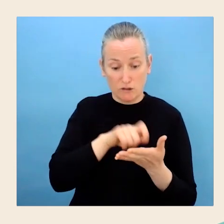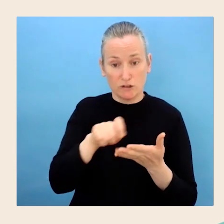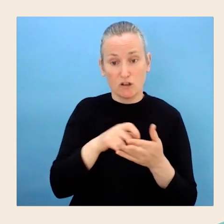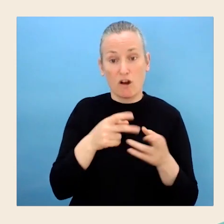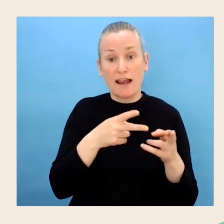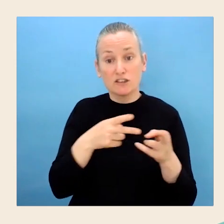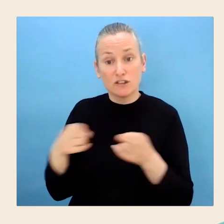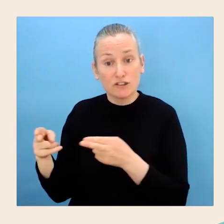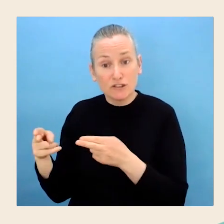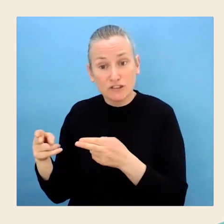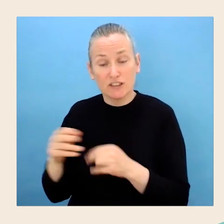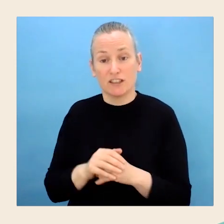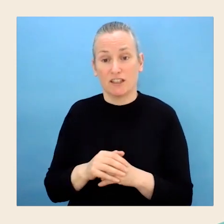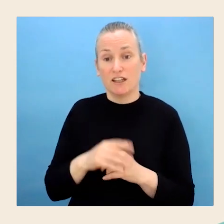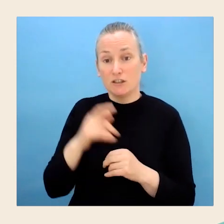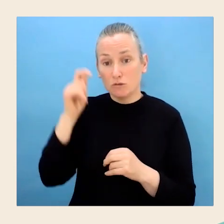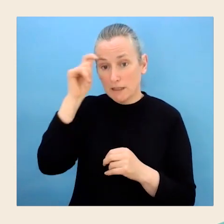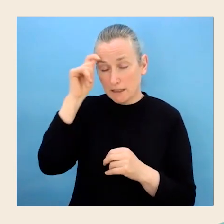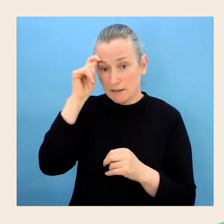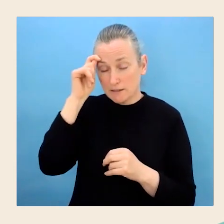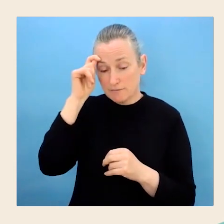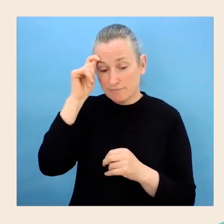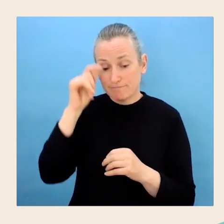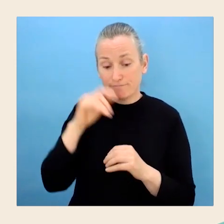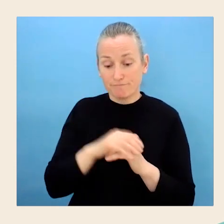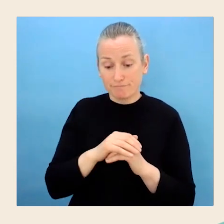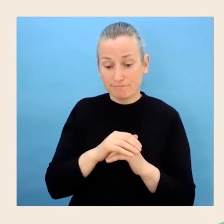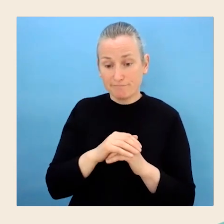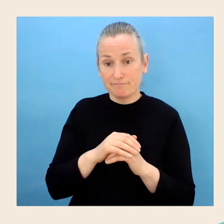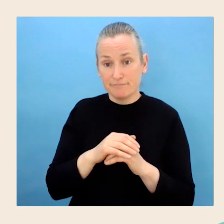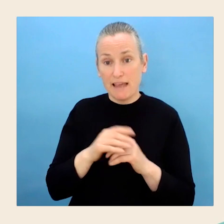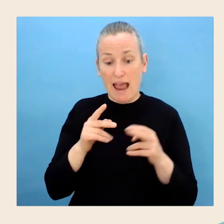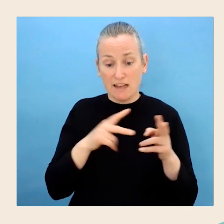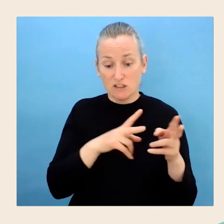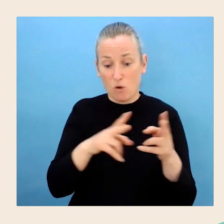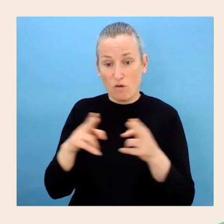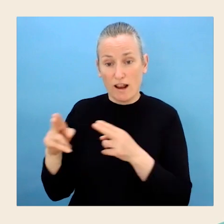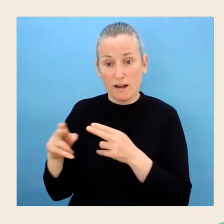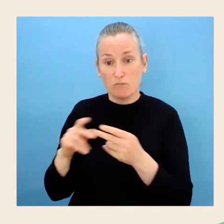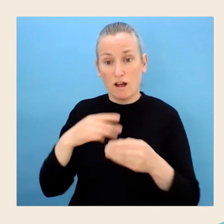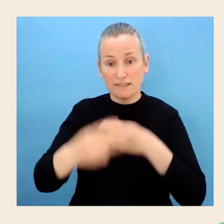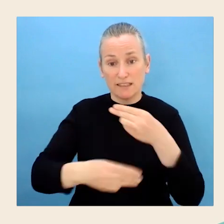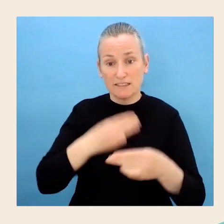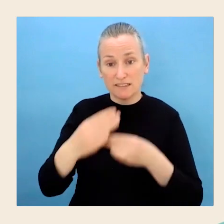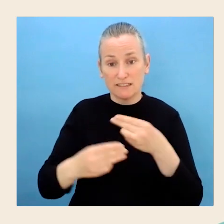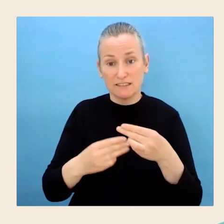for editorial processes to change in this way? That we should become less hung up